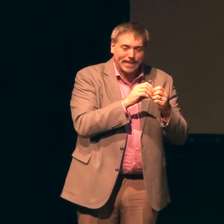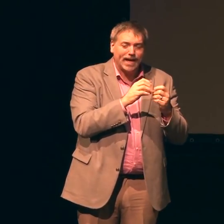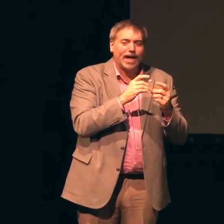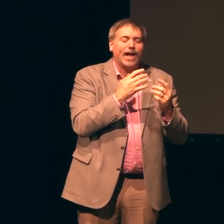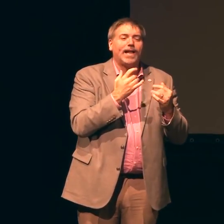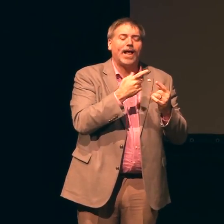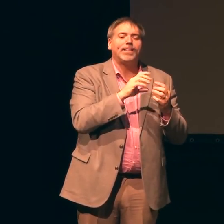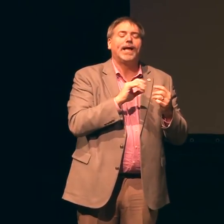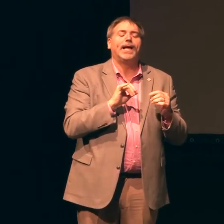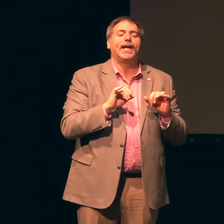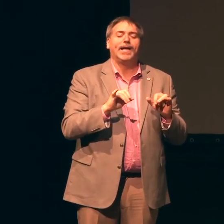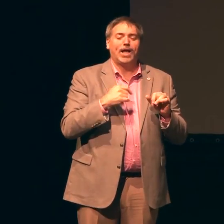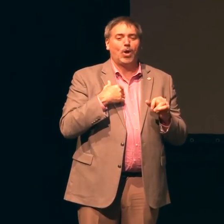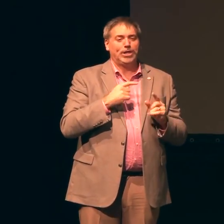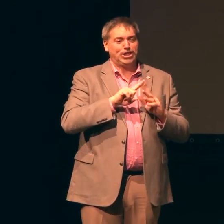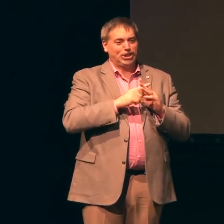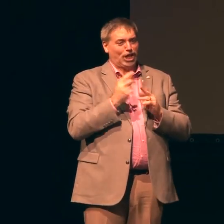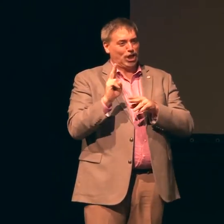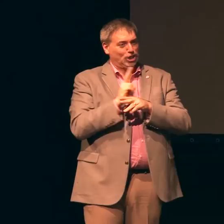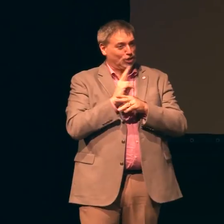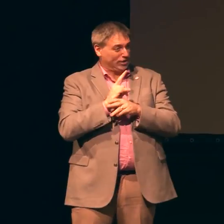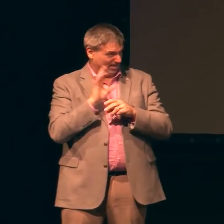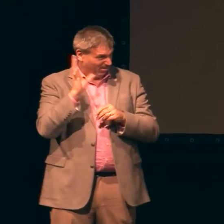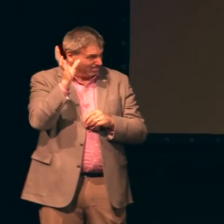pathological view of it and instead we started to